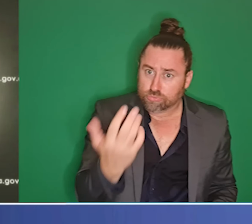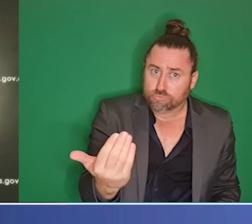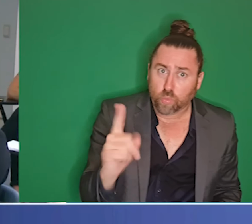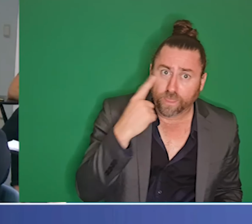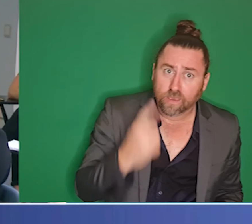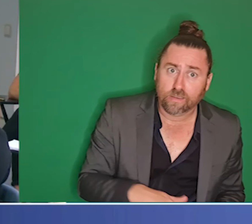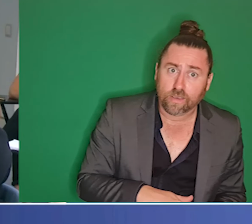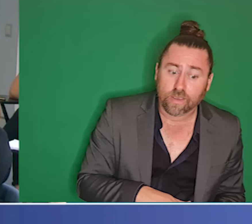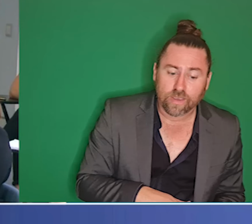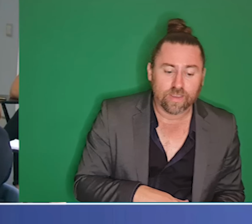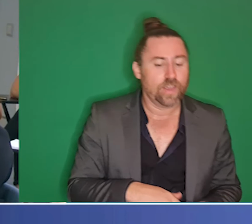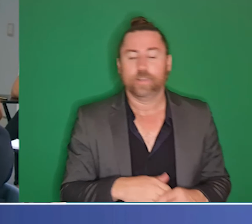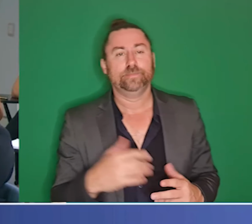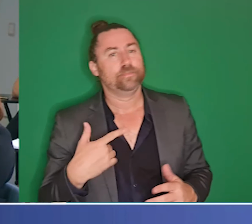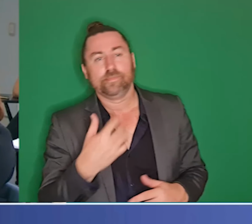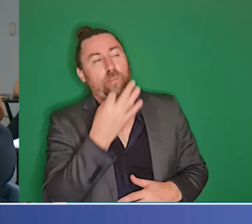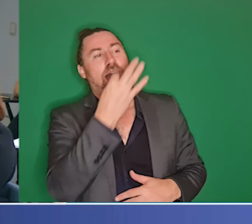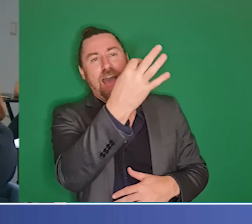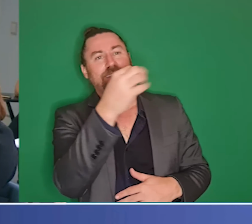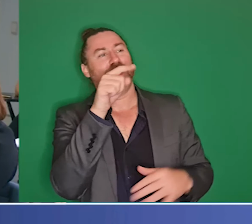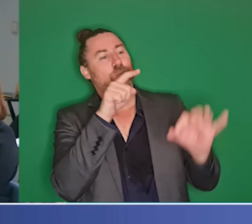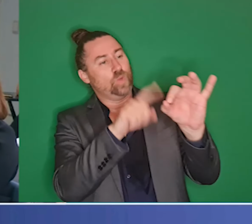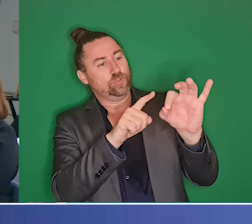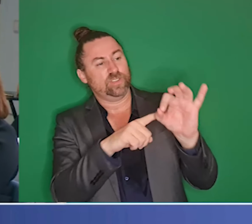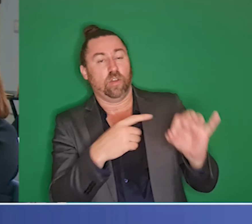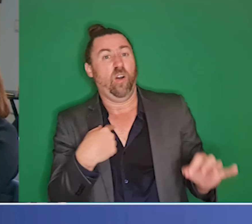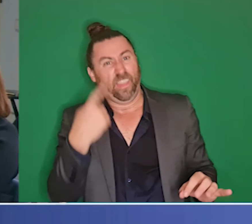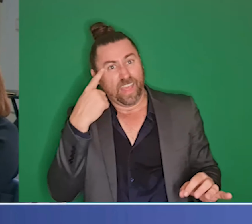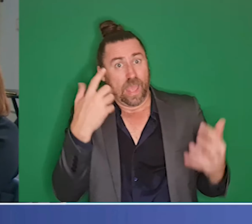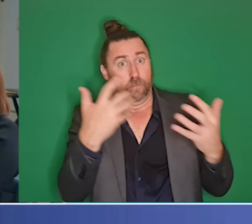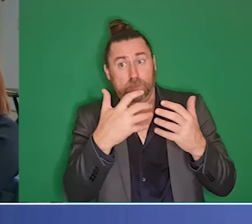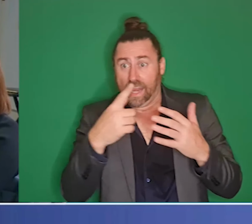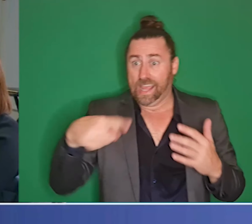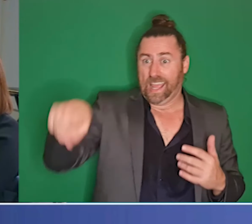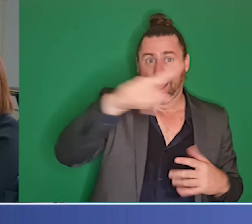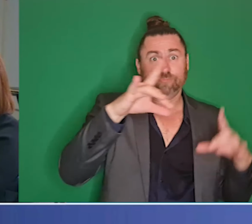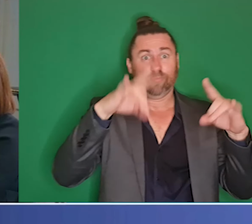I'm asking the question because I think that it's a common issue in the community.